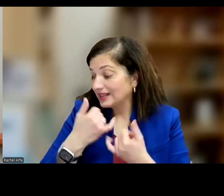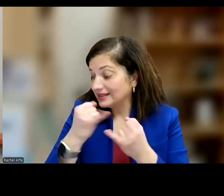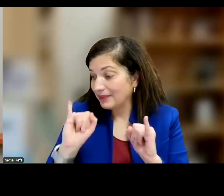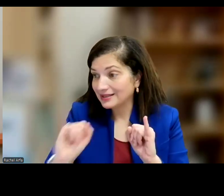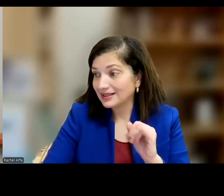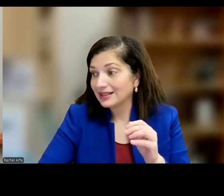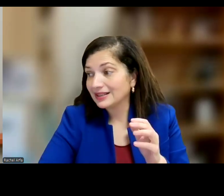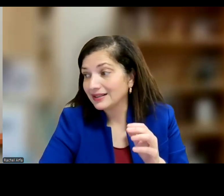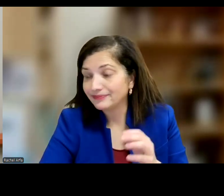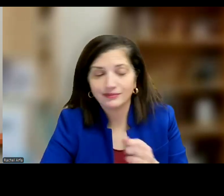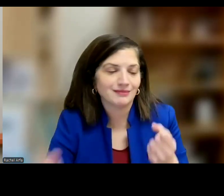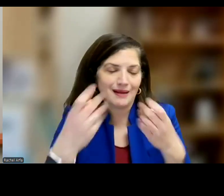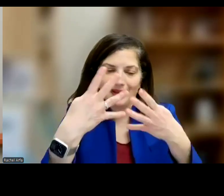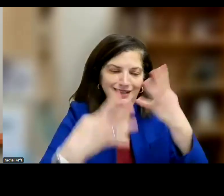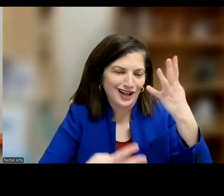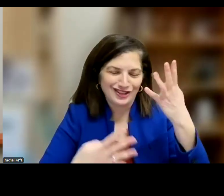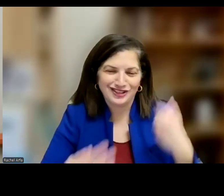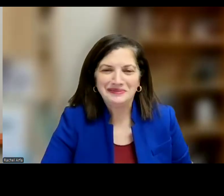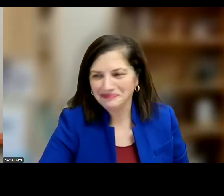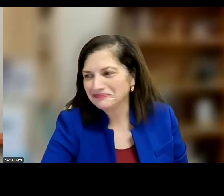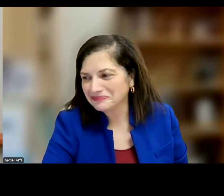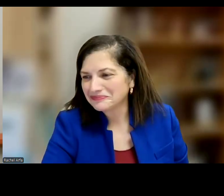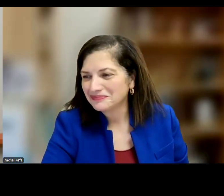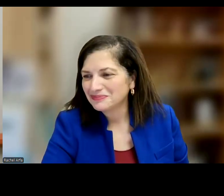13:05:32 program, our Career Center, our 13:05:34 Independent Living program, and